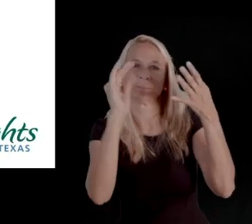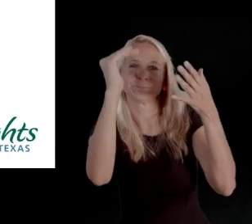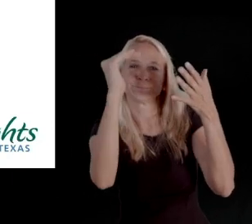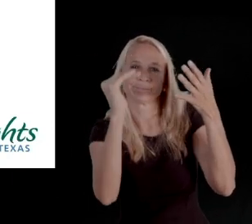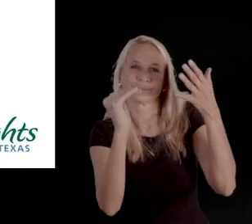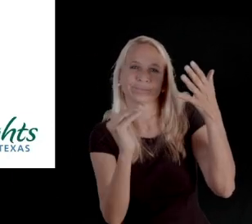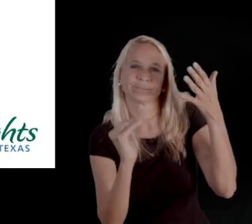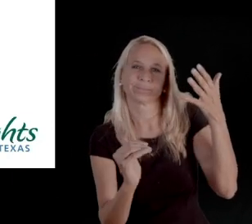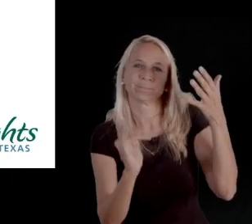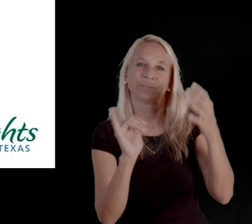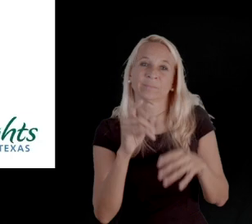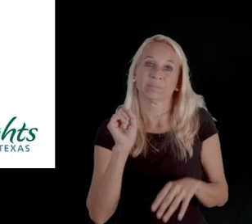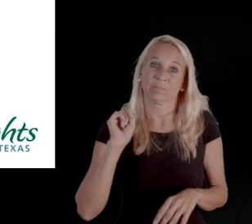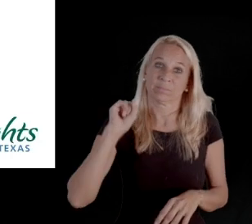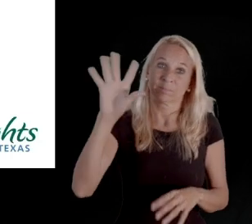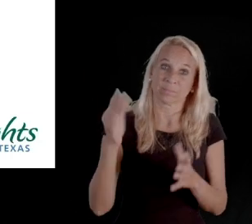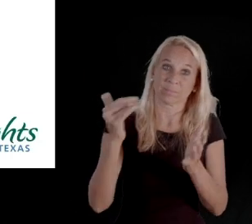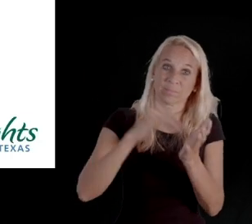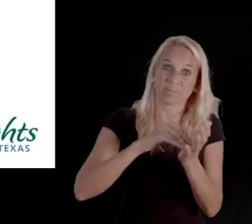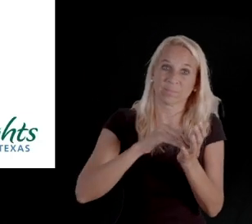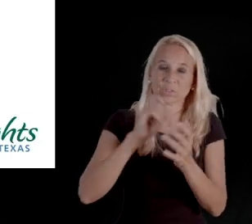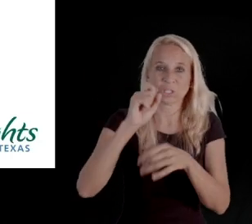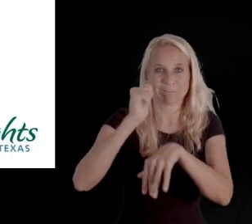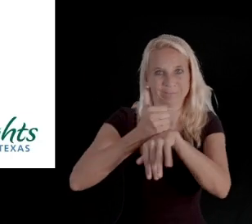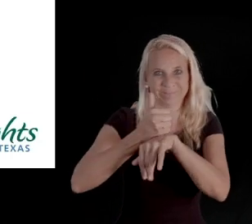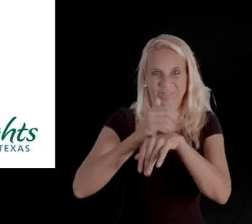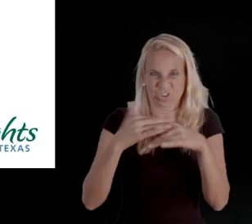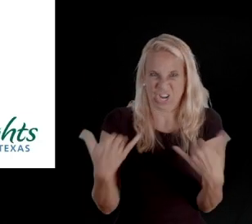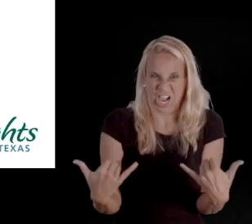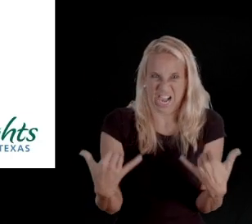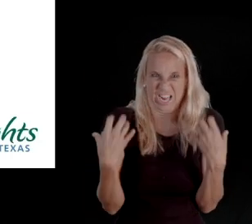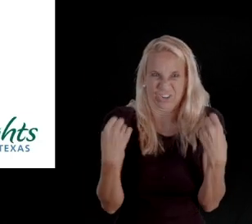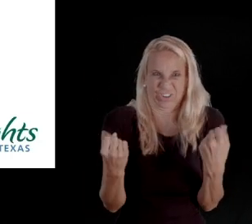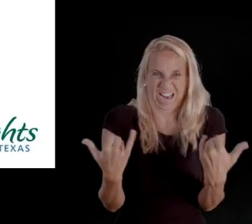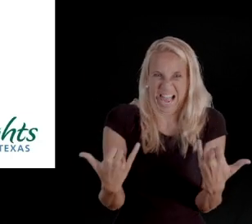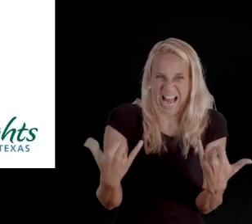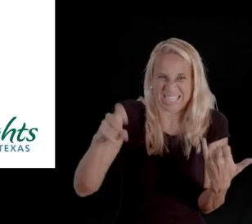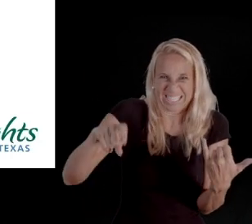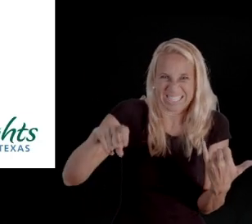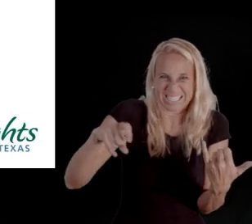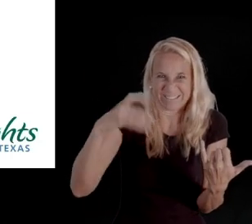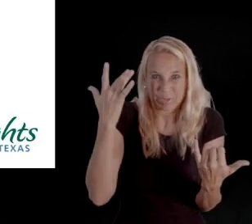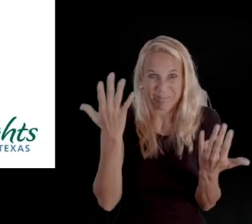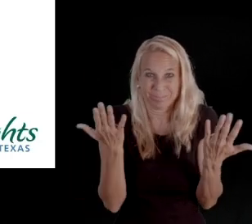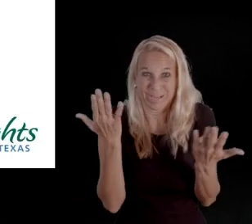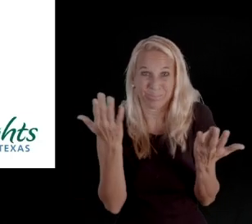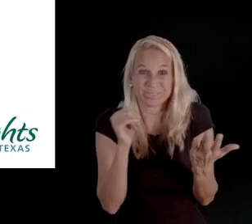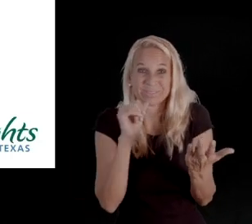the resubmission should set out current conditions and or nursing needs, because it might not be as up to date with